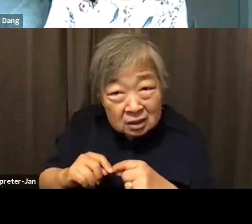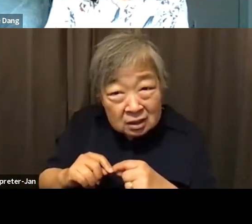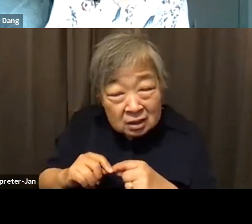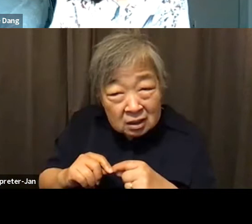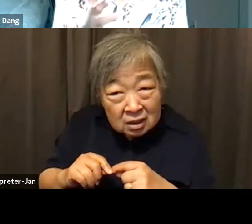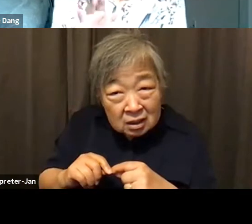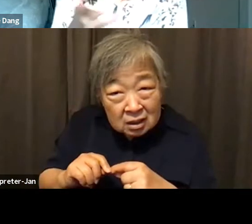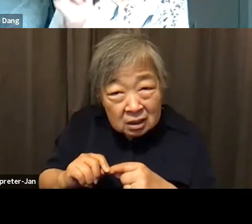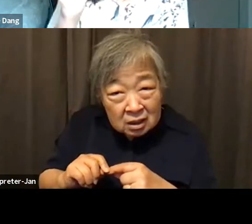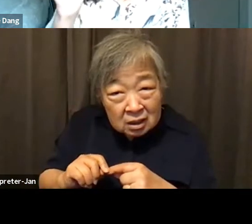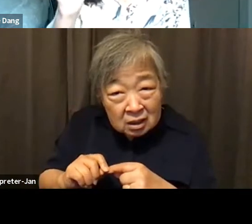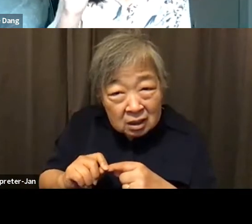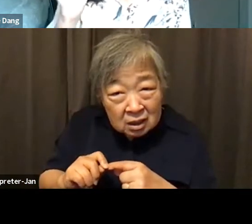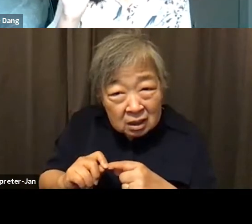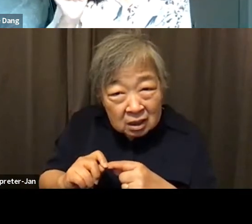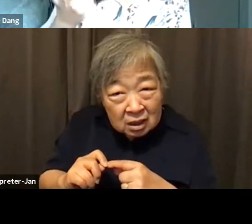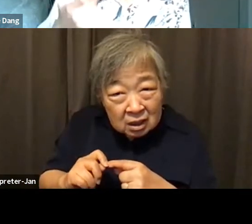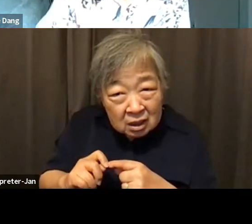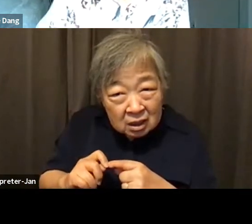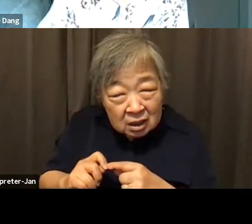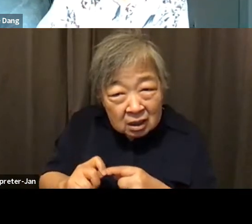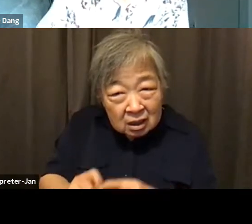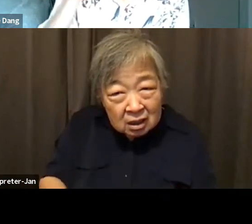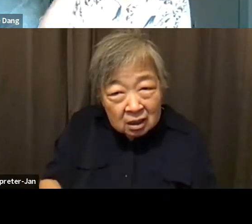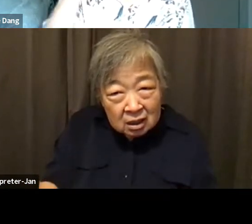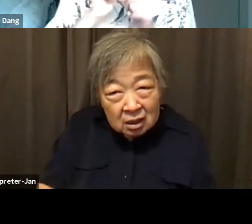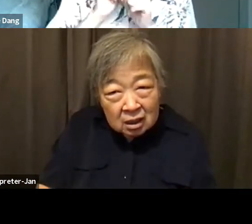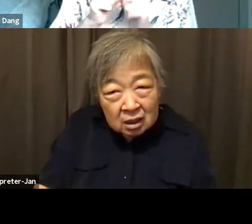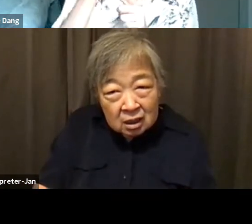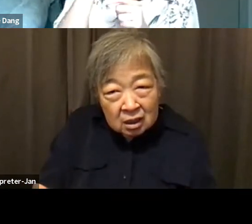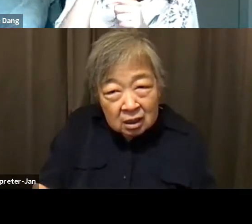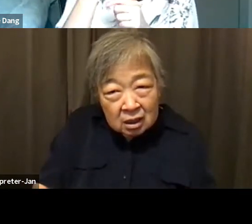A little.